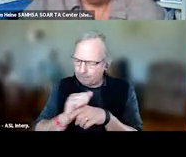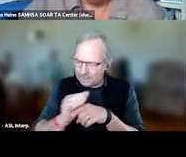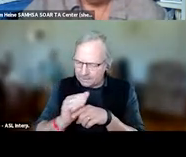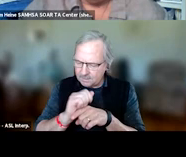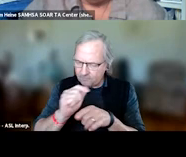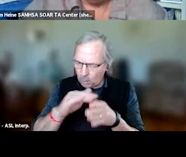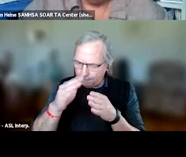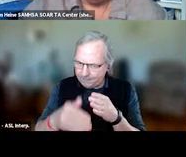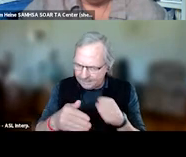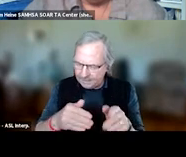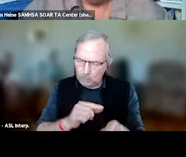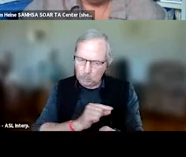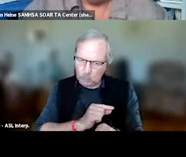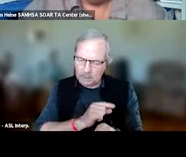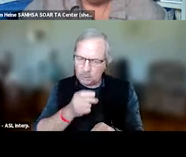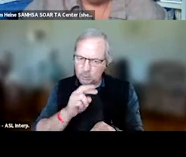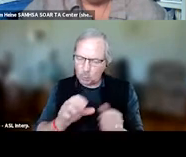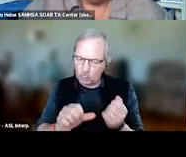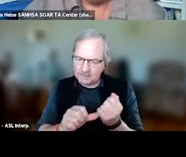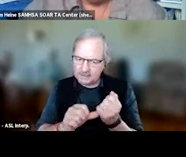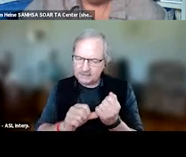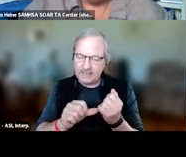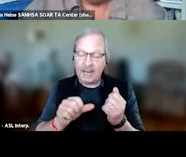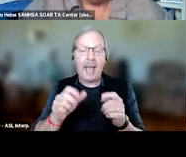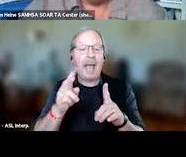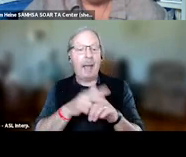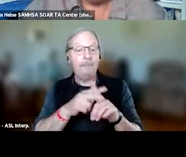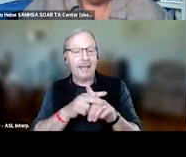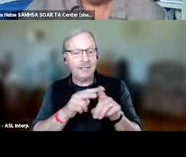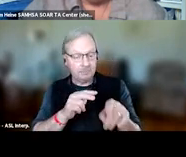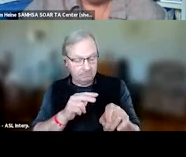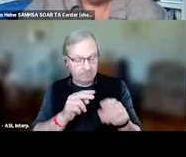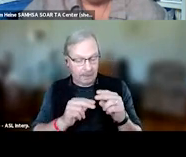quality SOAR assisted applications is building working relationships